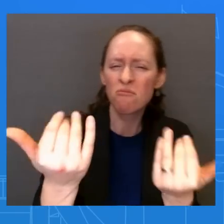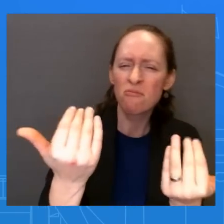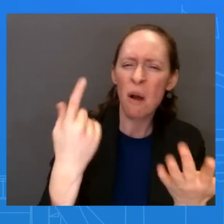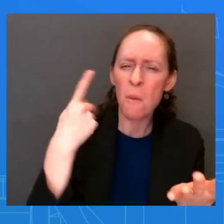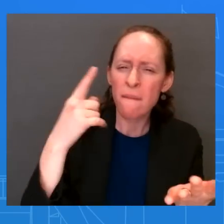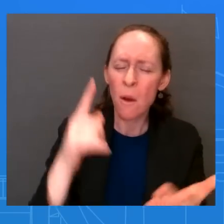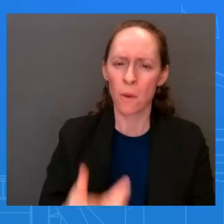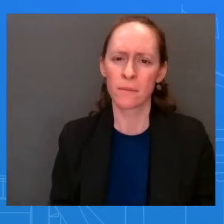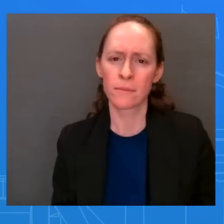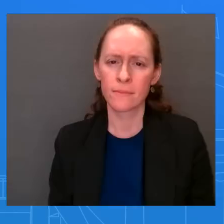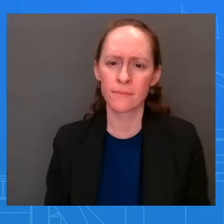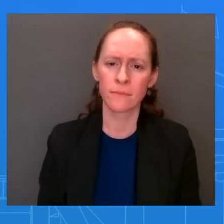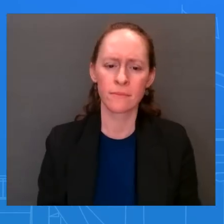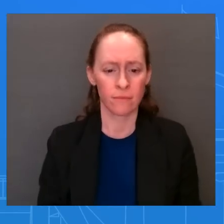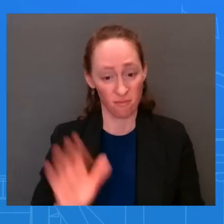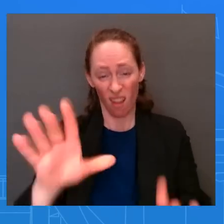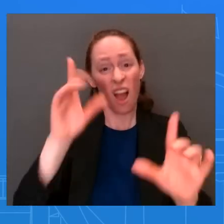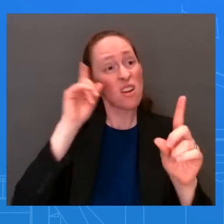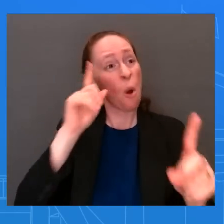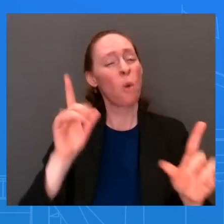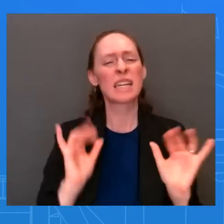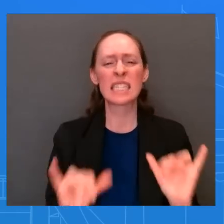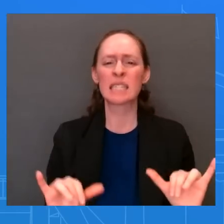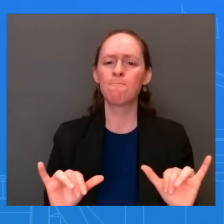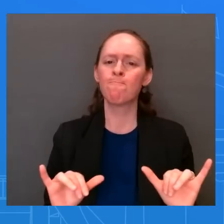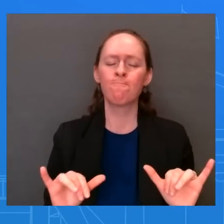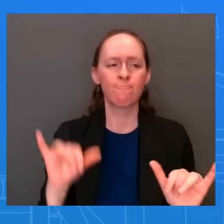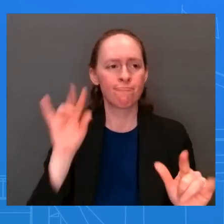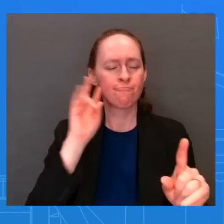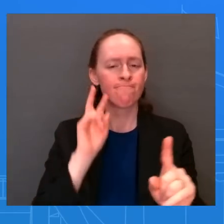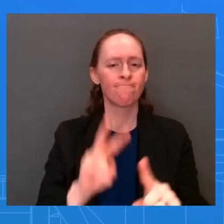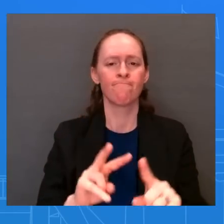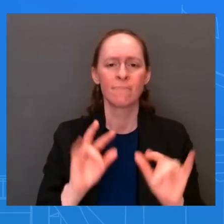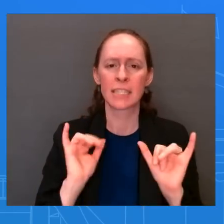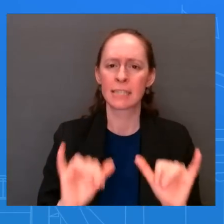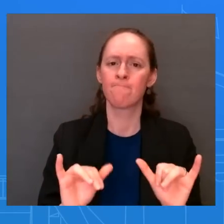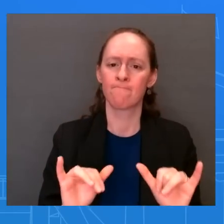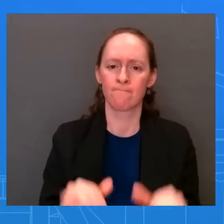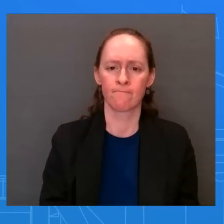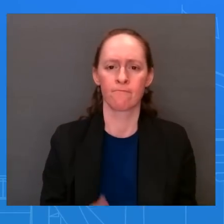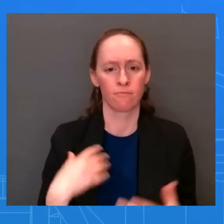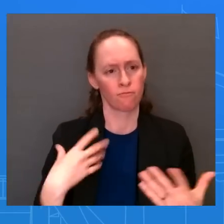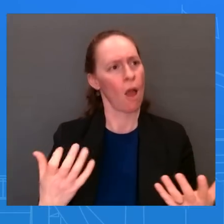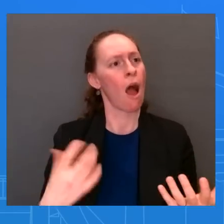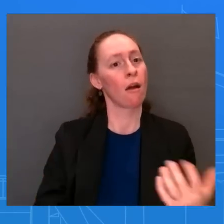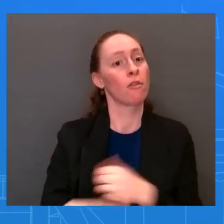that's how we see our relationship with China. And, you know, that hasn't changed. It's not going to change when we walked in --